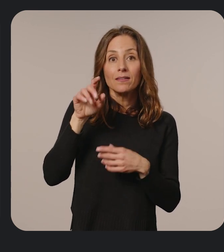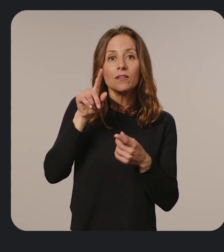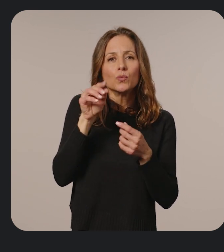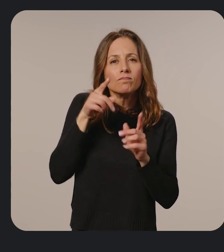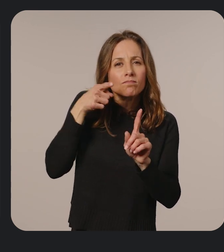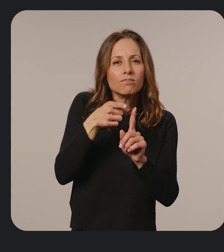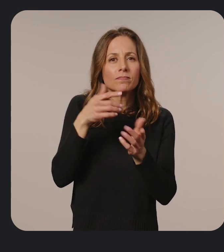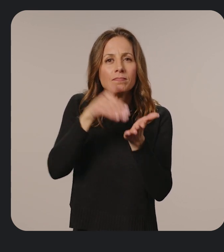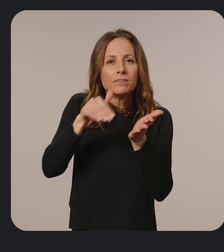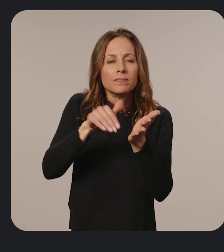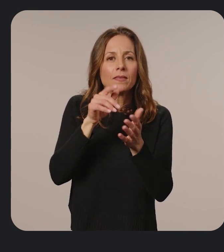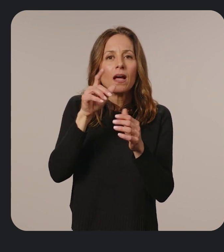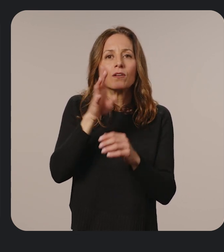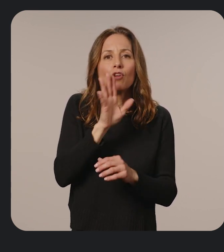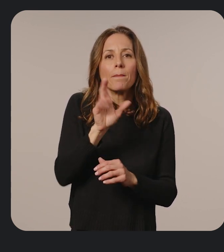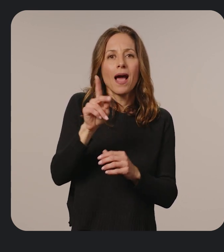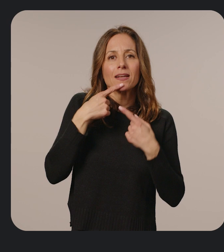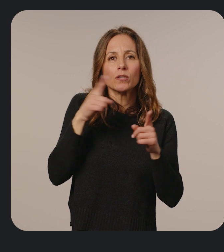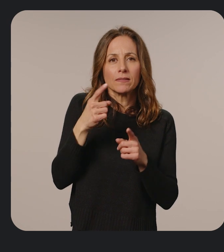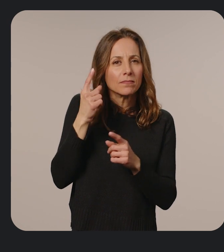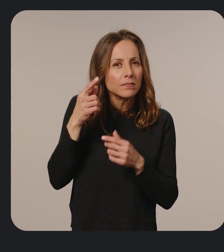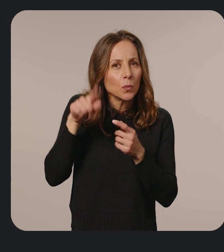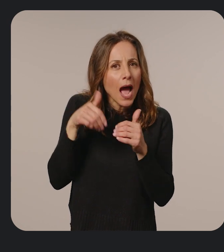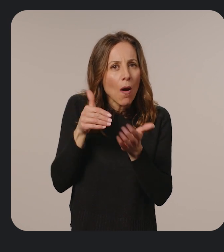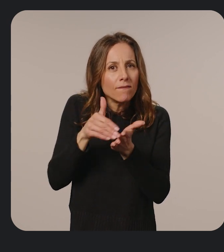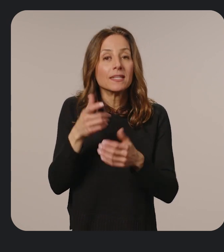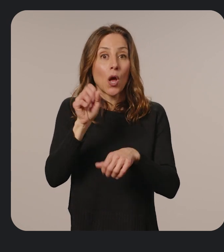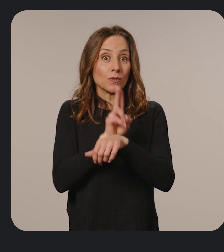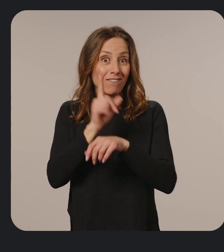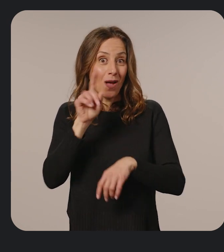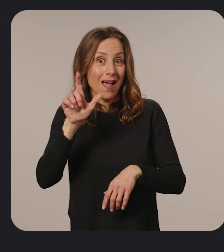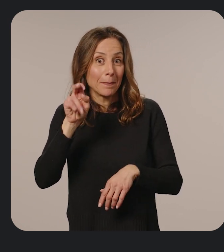UI elements to specify the frequency of TalkBack announcements. This can be useful for an element